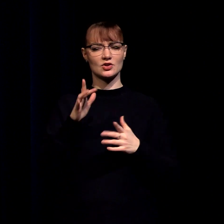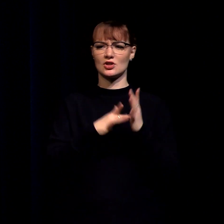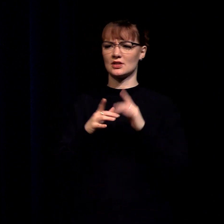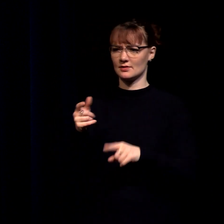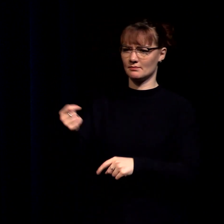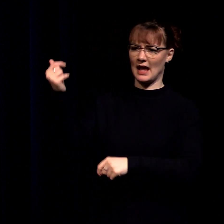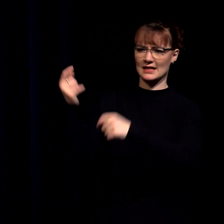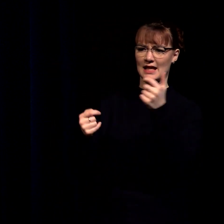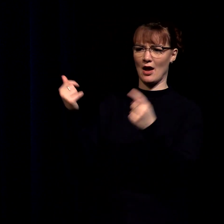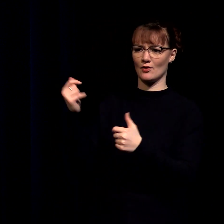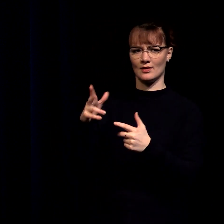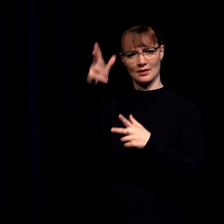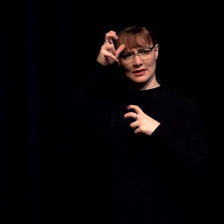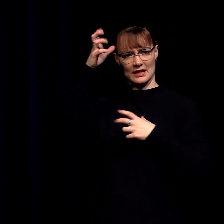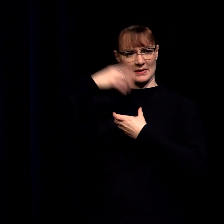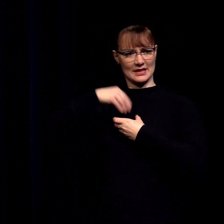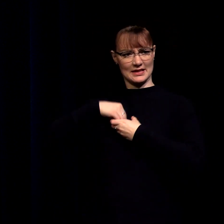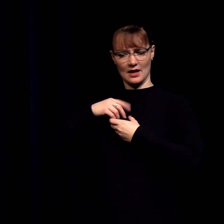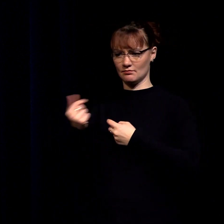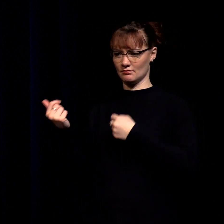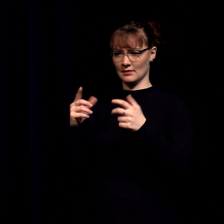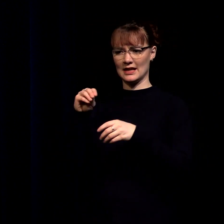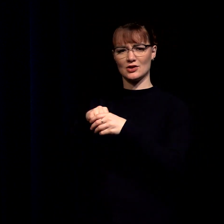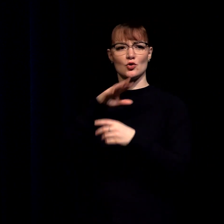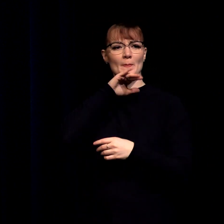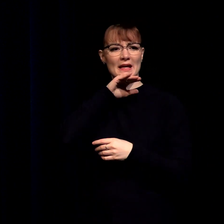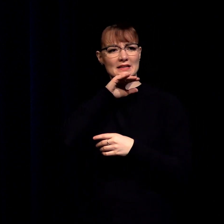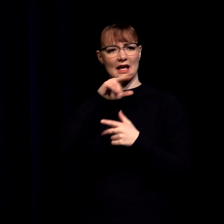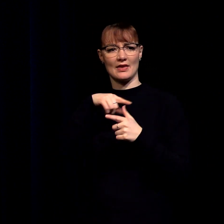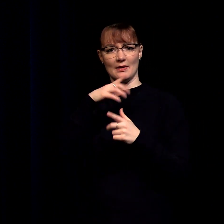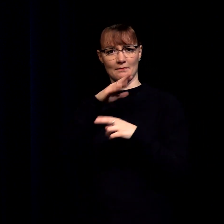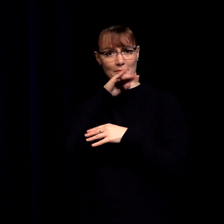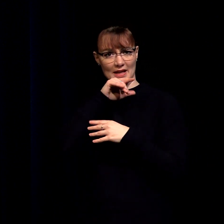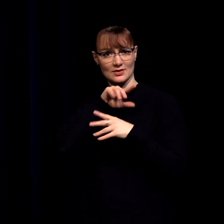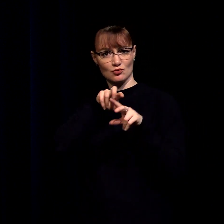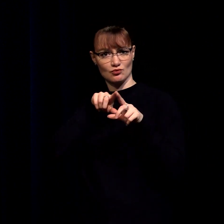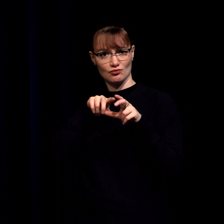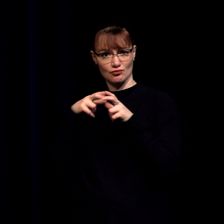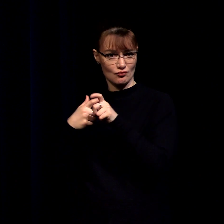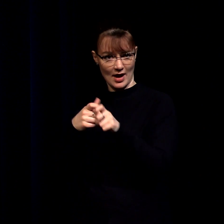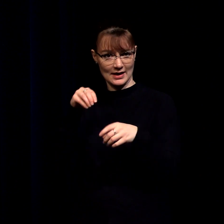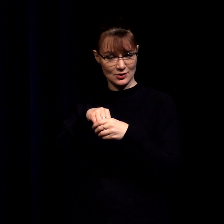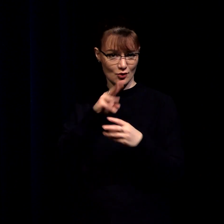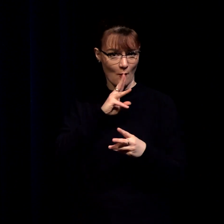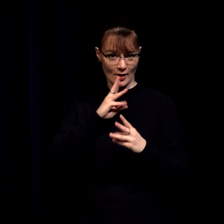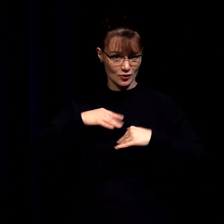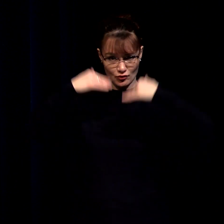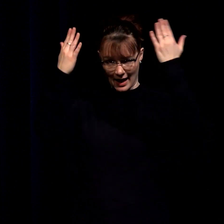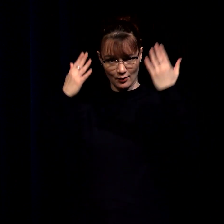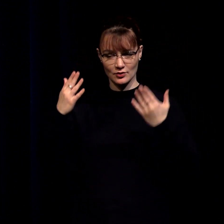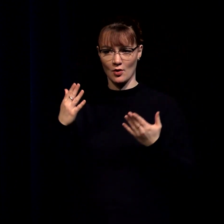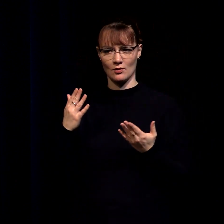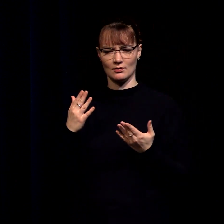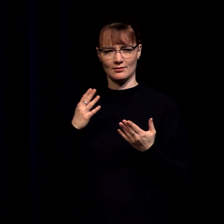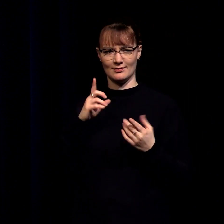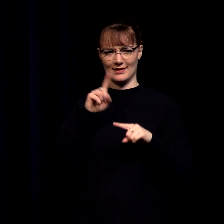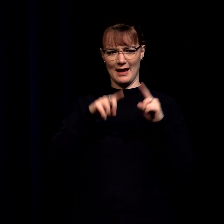make this stuff up. This stuff is so weird. It's so crazy. But that is the unexpected kingdom of God. If you are a bit